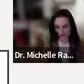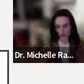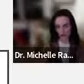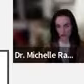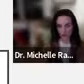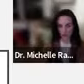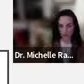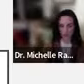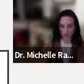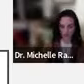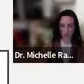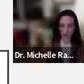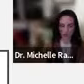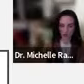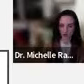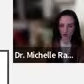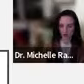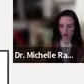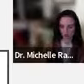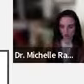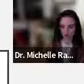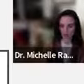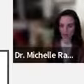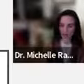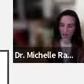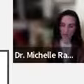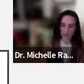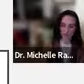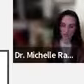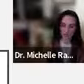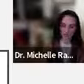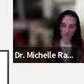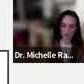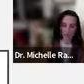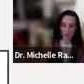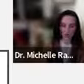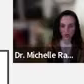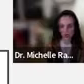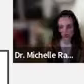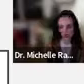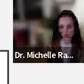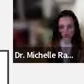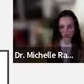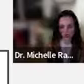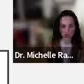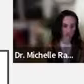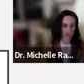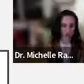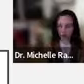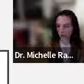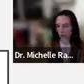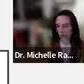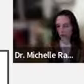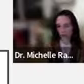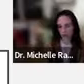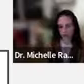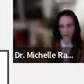be given out in math and about mass. vaccination fashion. This technology. y. So the MR any technology y. So the MR any technology has been